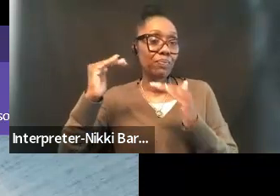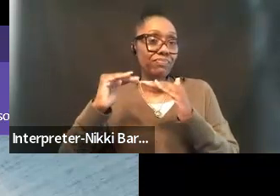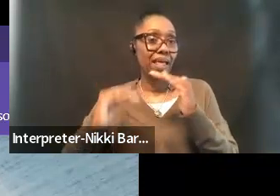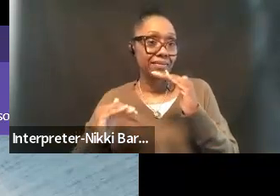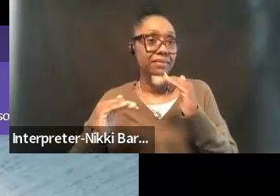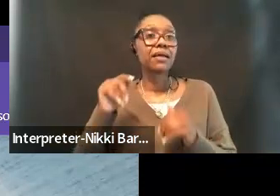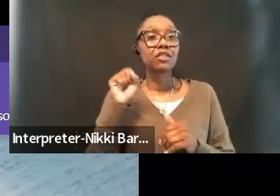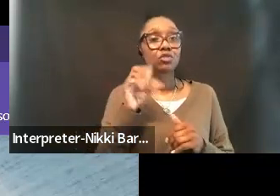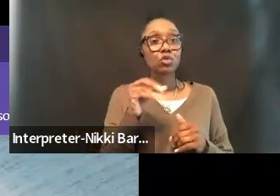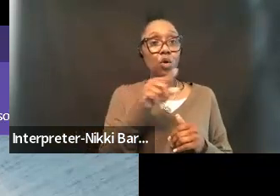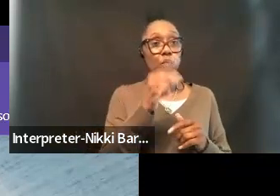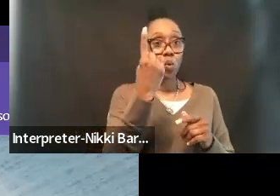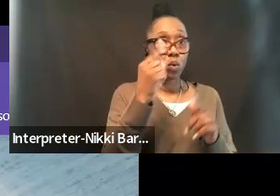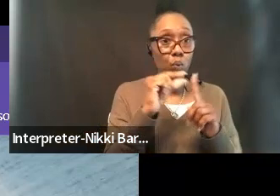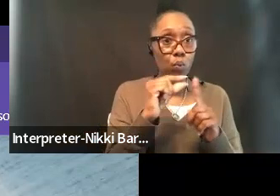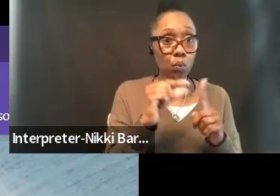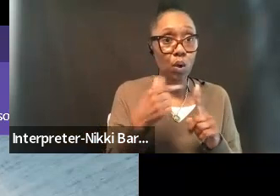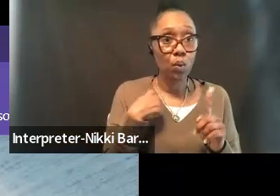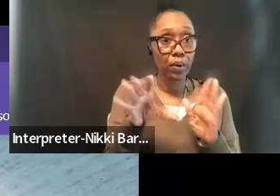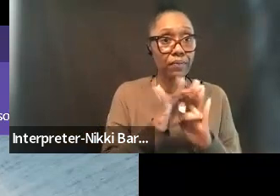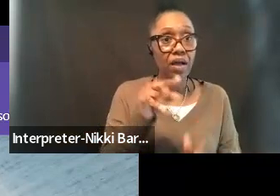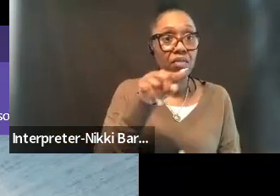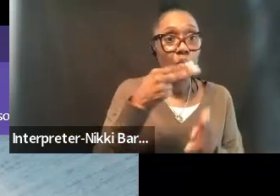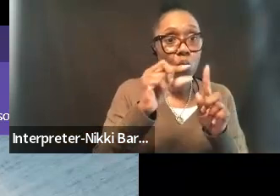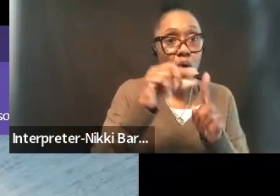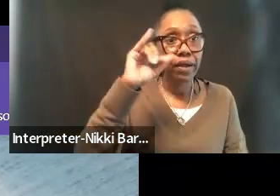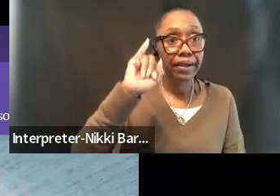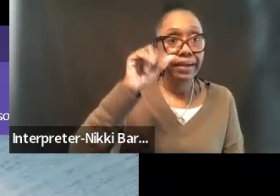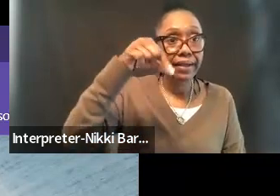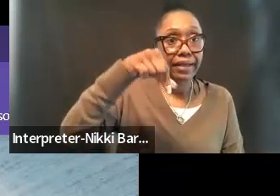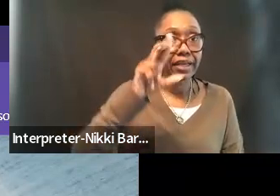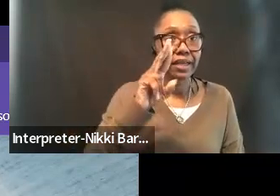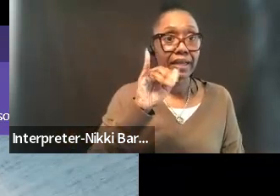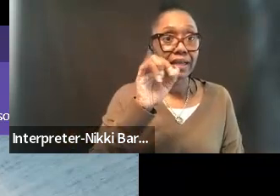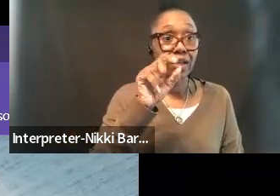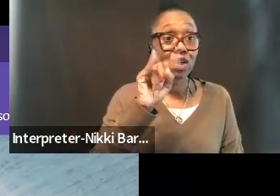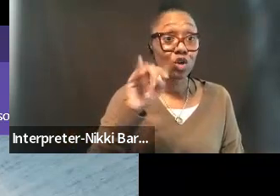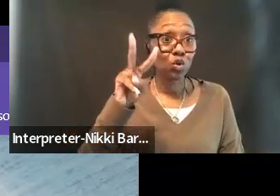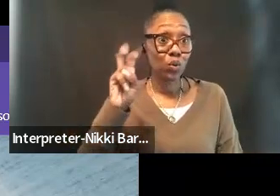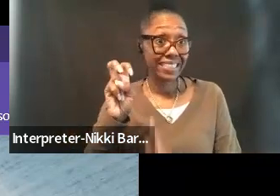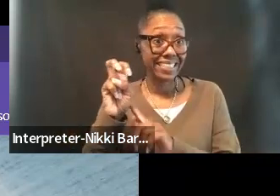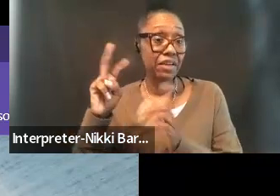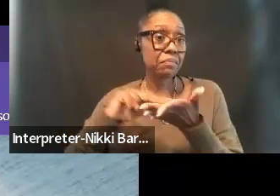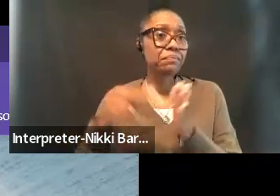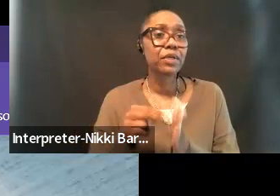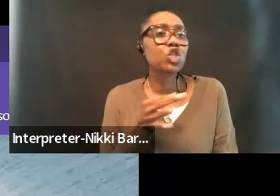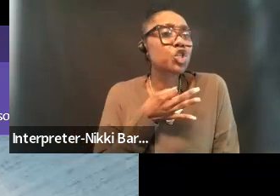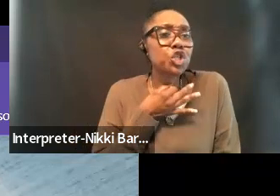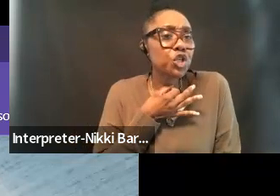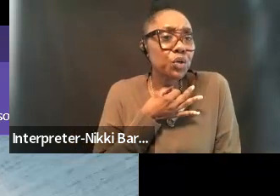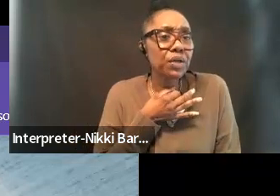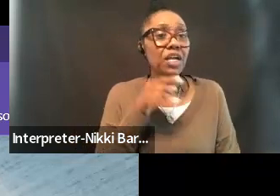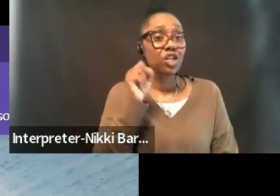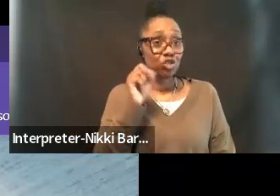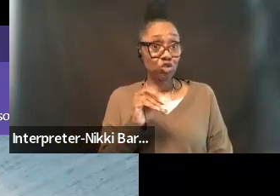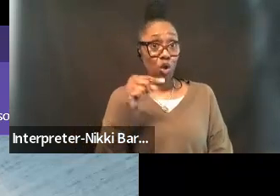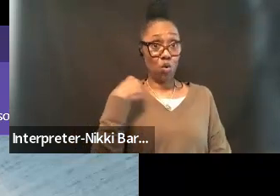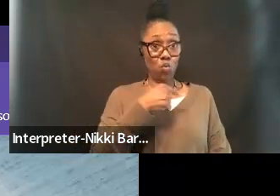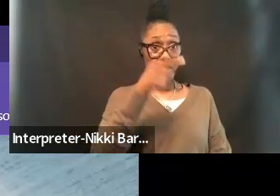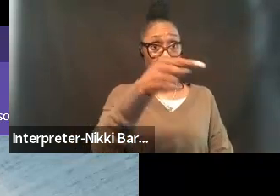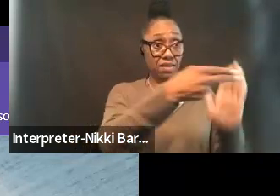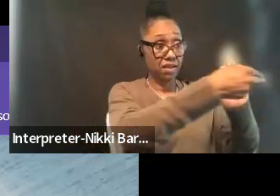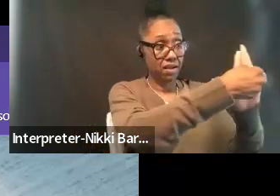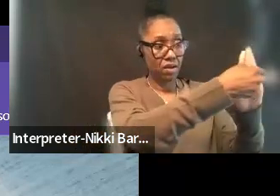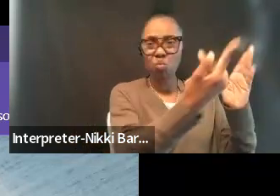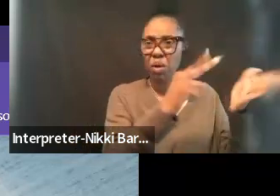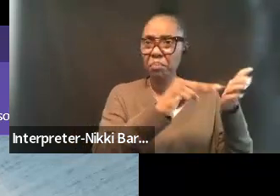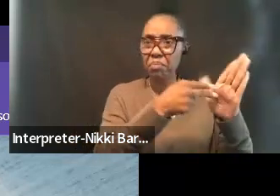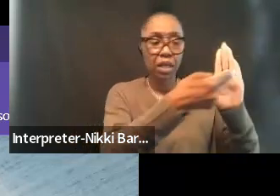And so for this example, we chose Inquisitive, which means curious. And we just let them pull that picture off of the text and put it in their words to learn.